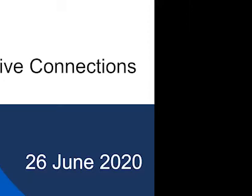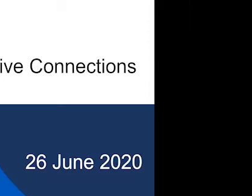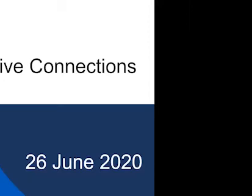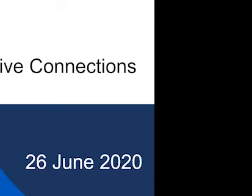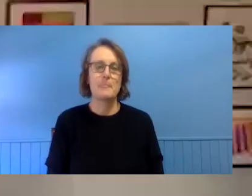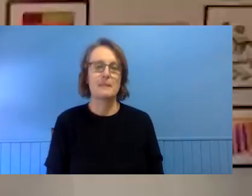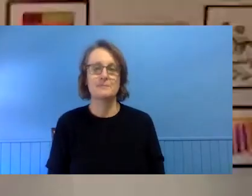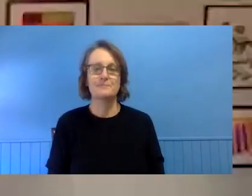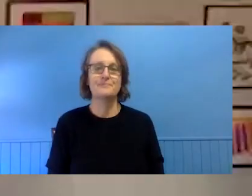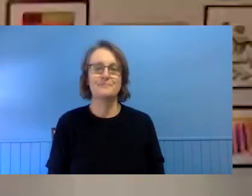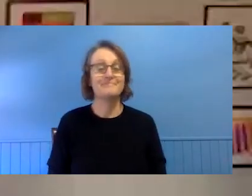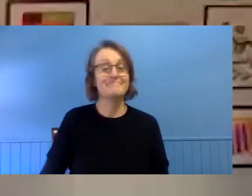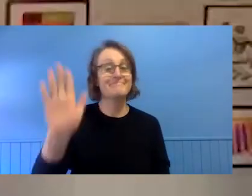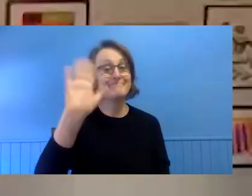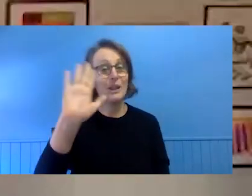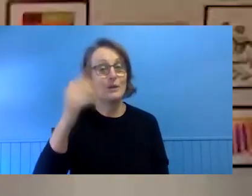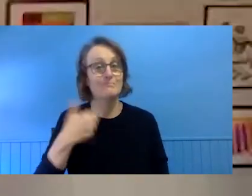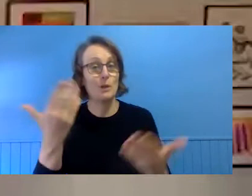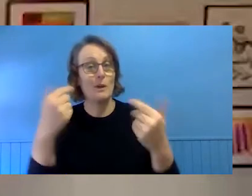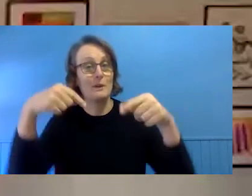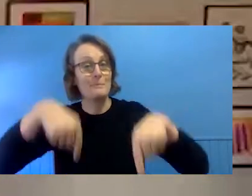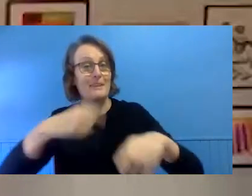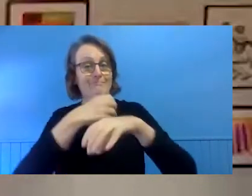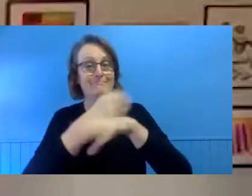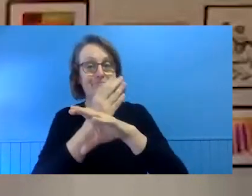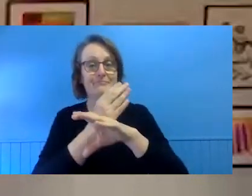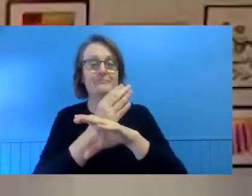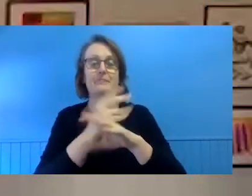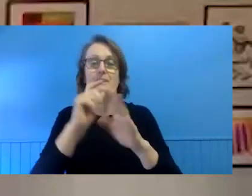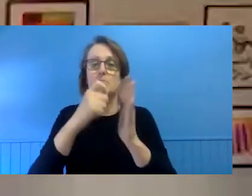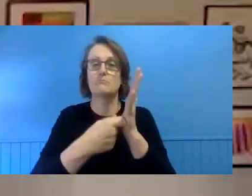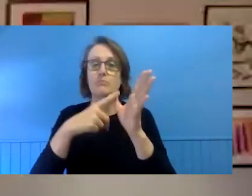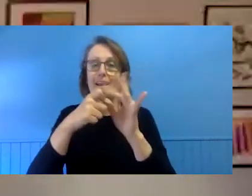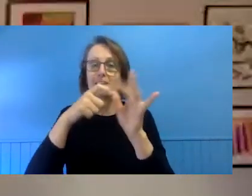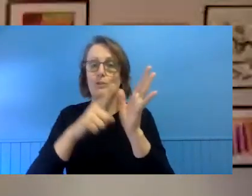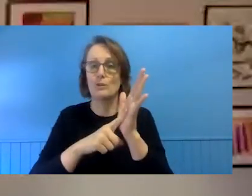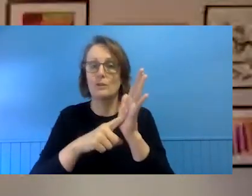Hello, everyone and welcome to today's webinar - practical and action marketing tools for